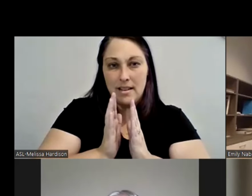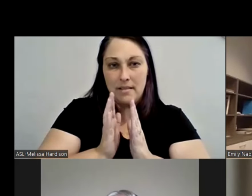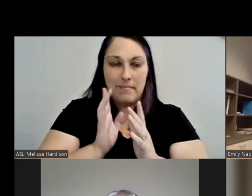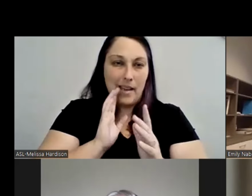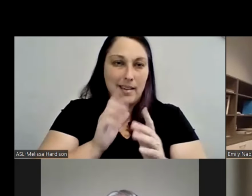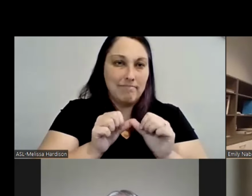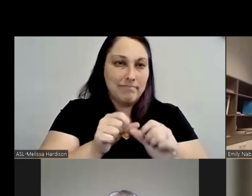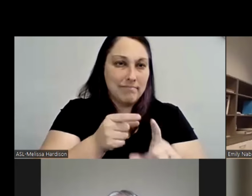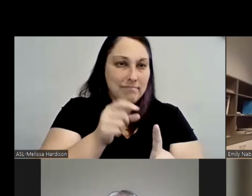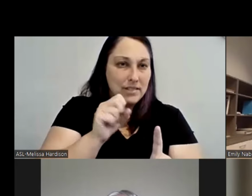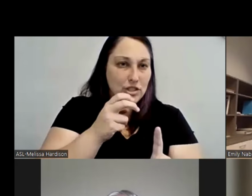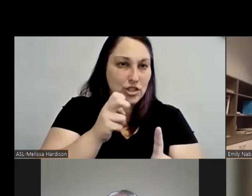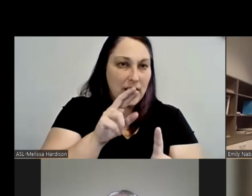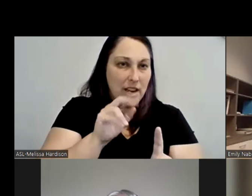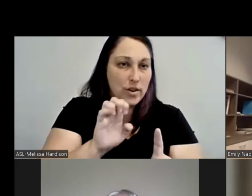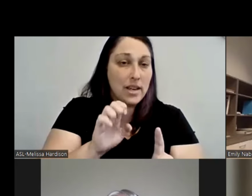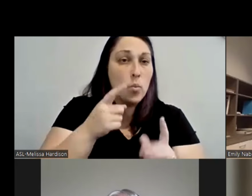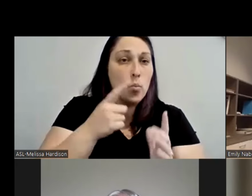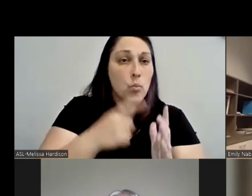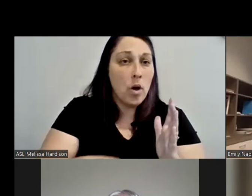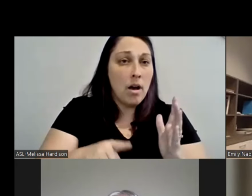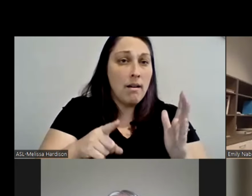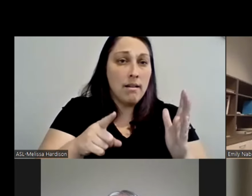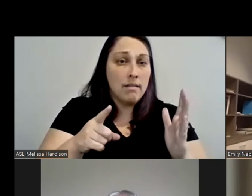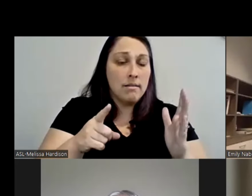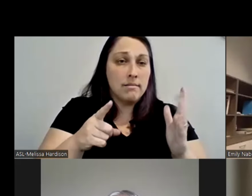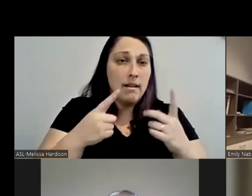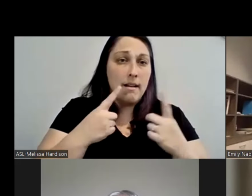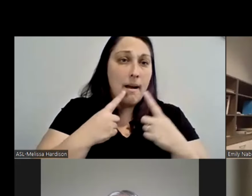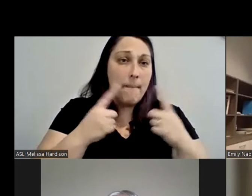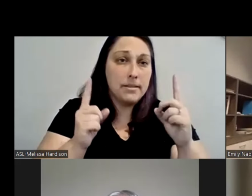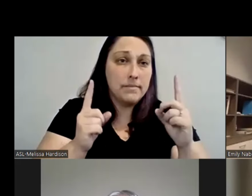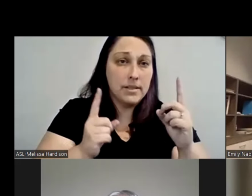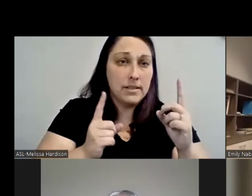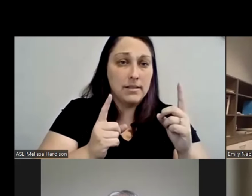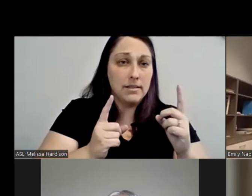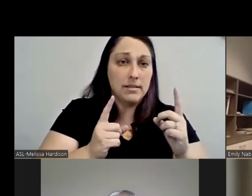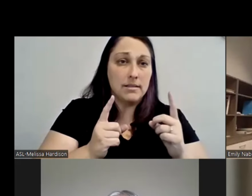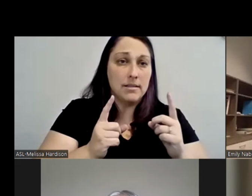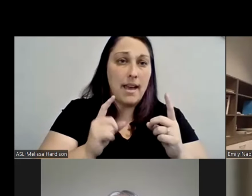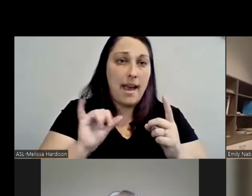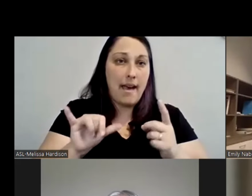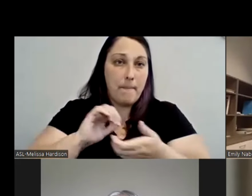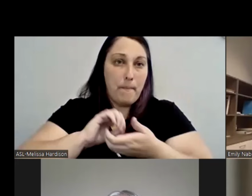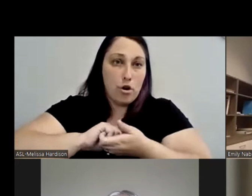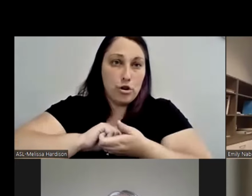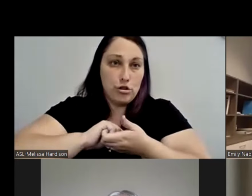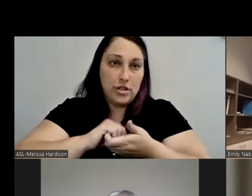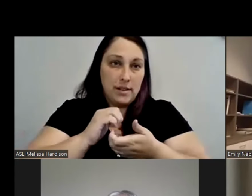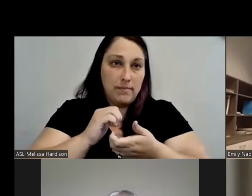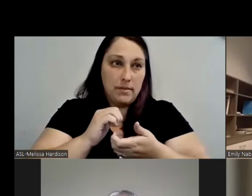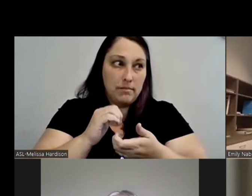safety and home modification workgroup, with a National Council on aging. The national.